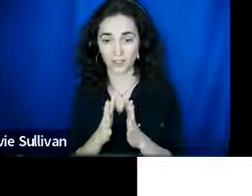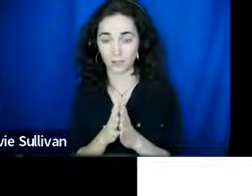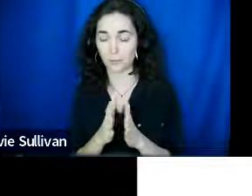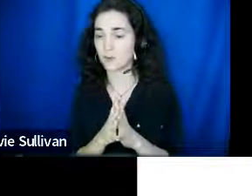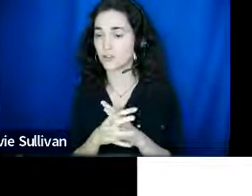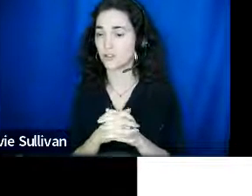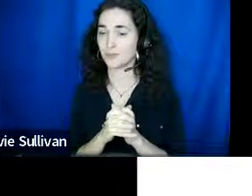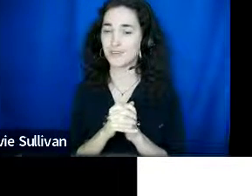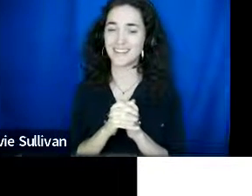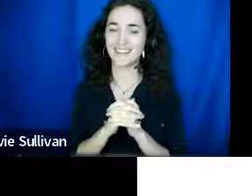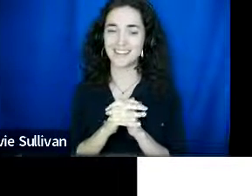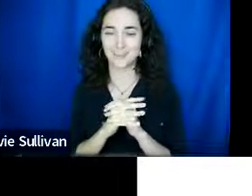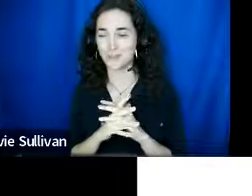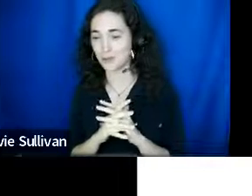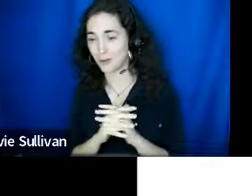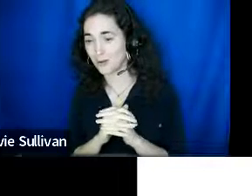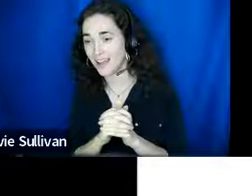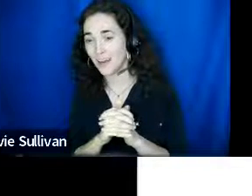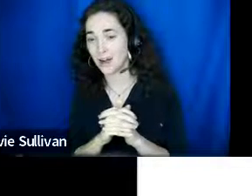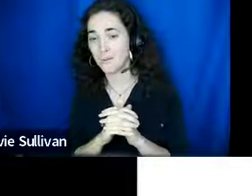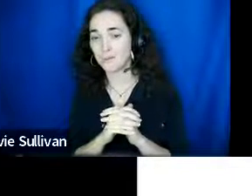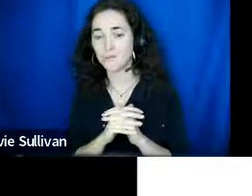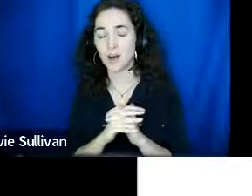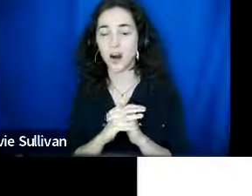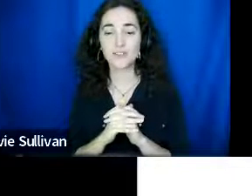I promise it's not gonna be very long.